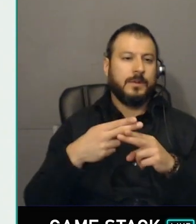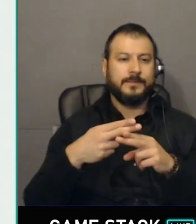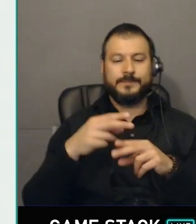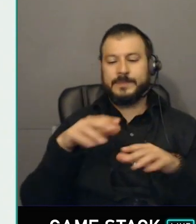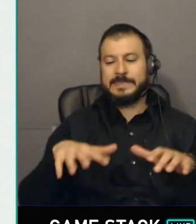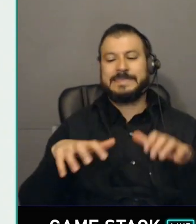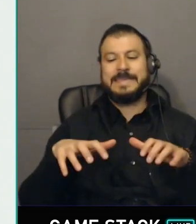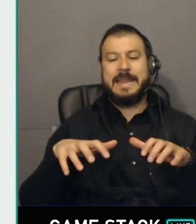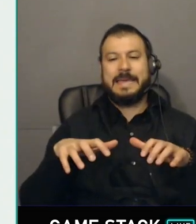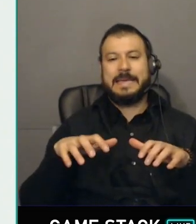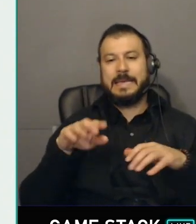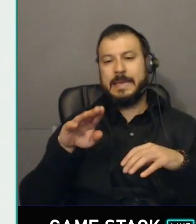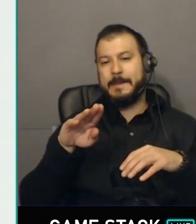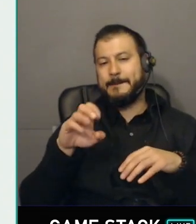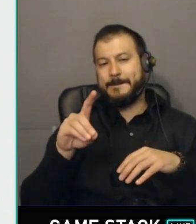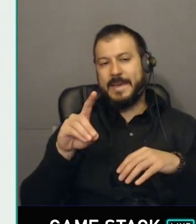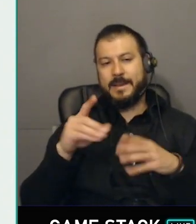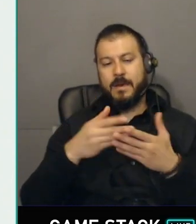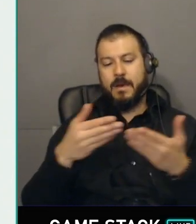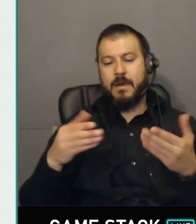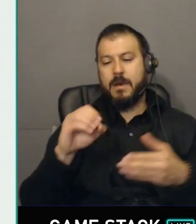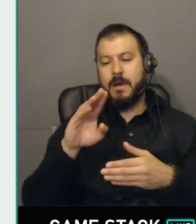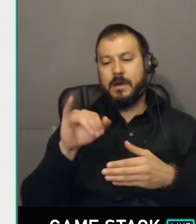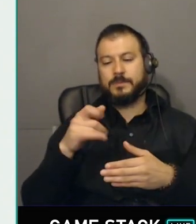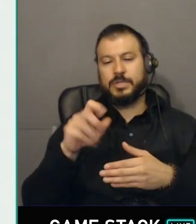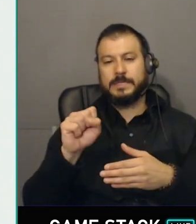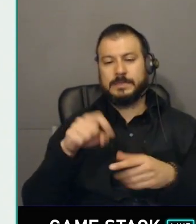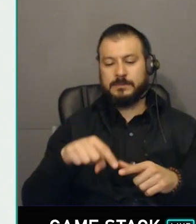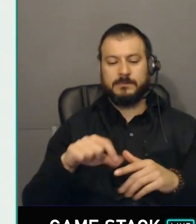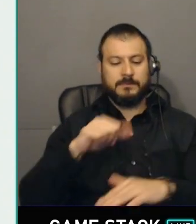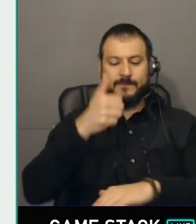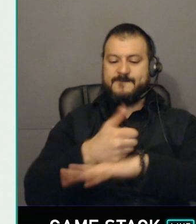These are objects that have a fixed position in space,